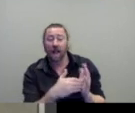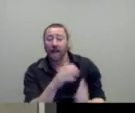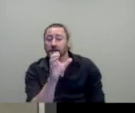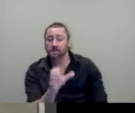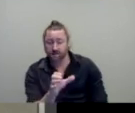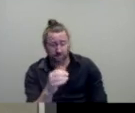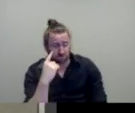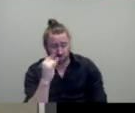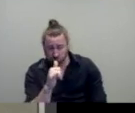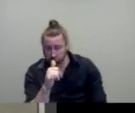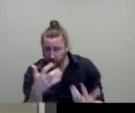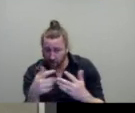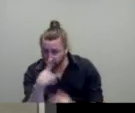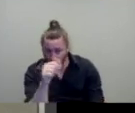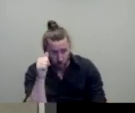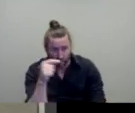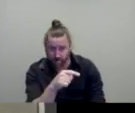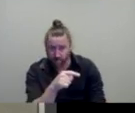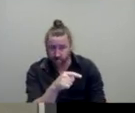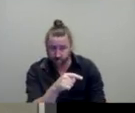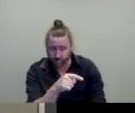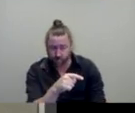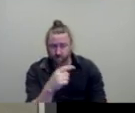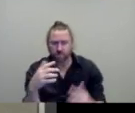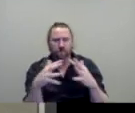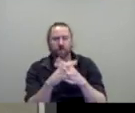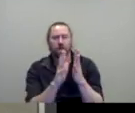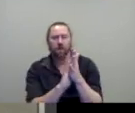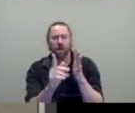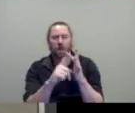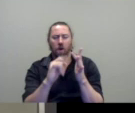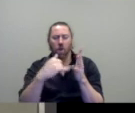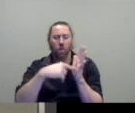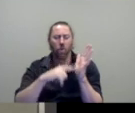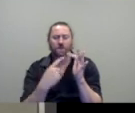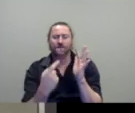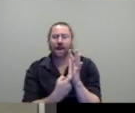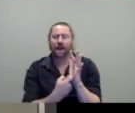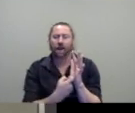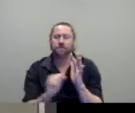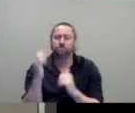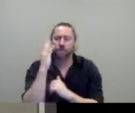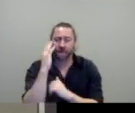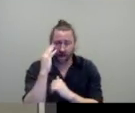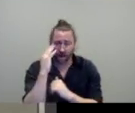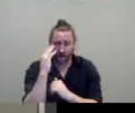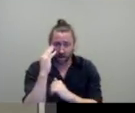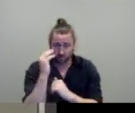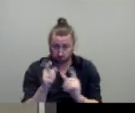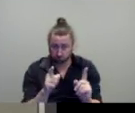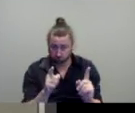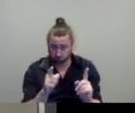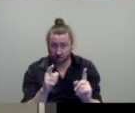this artwork by the title Whistler's Mother but this isn't the title of the work Whistler